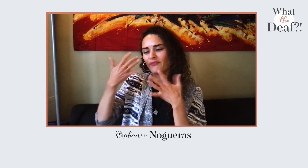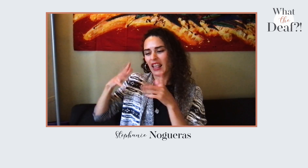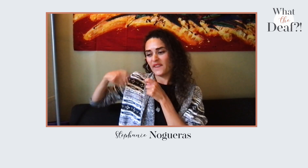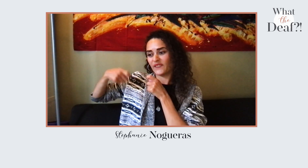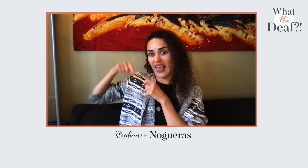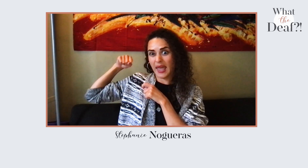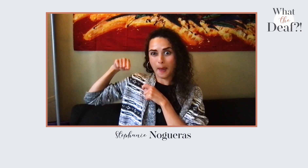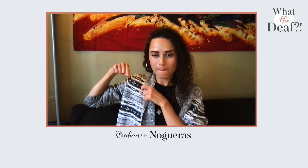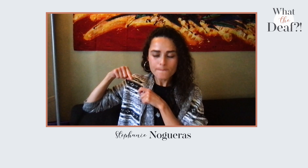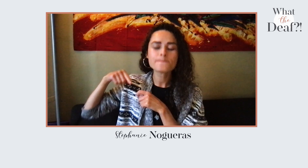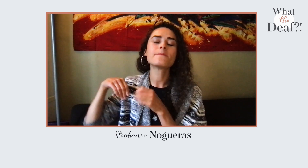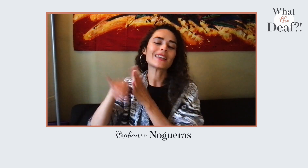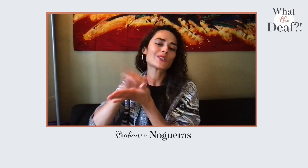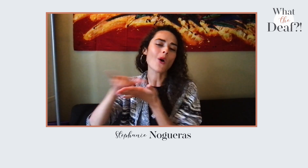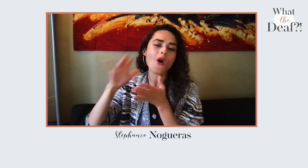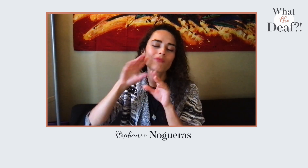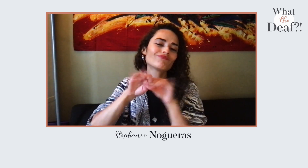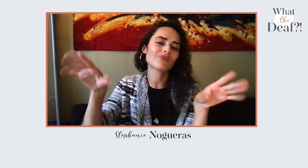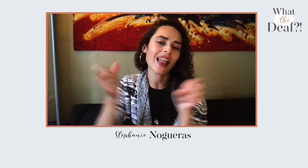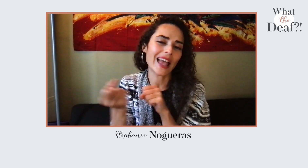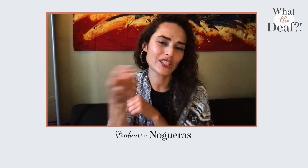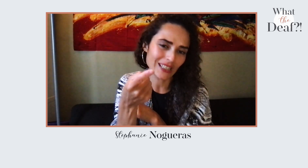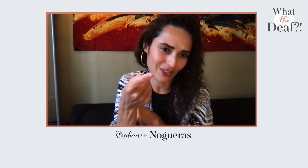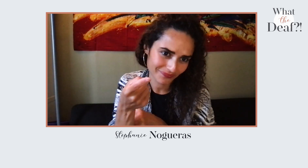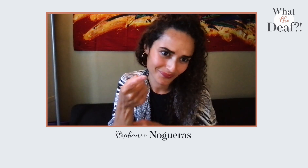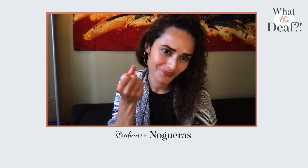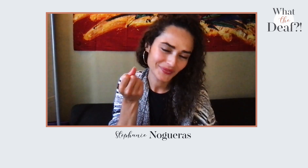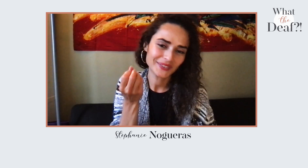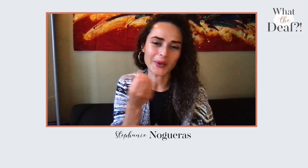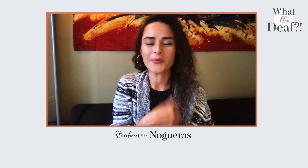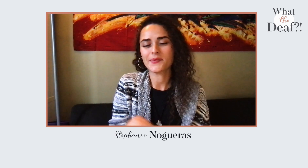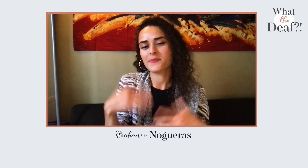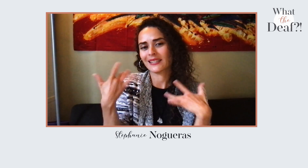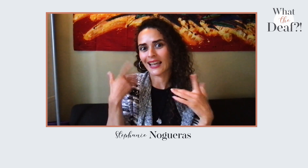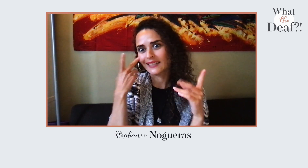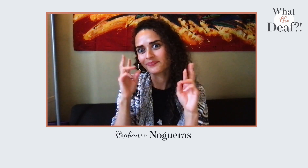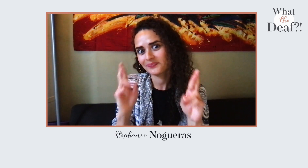We just recently wrapped the film. We filmed in New York City. So, hopefully, next year, we'll be releasing it, and I'm so excited.